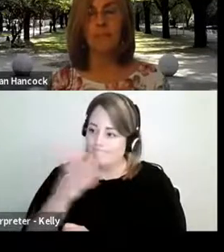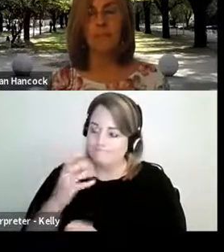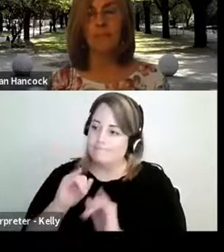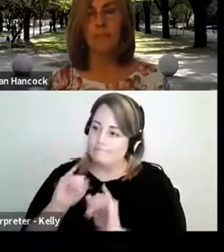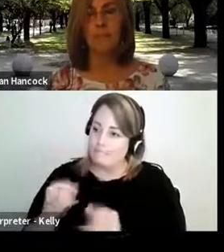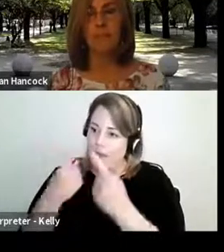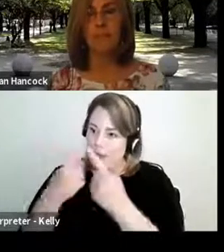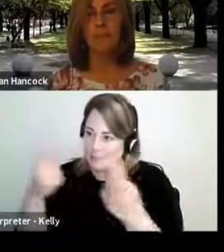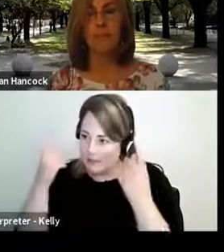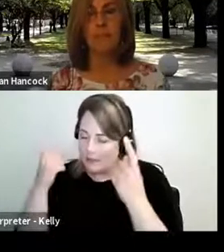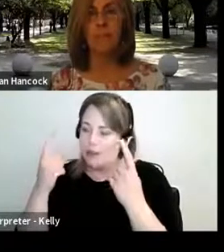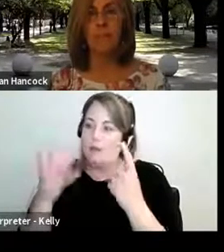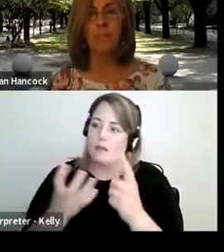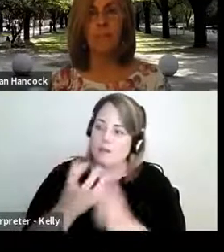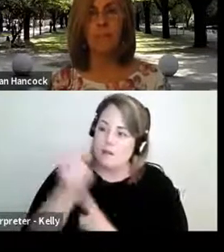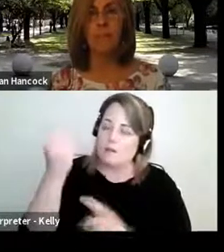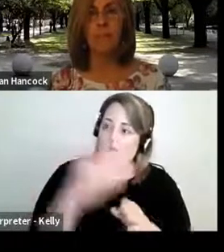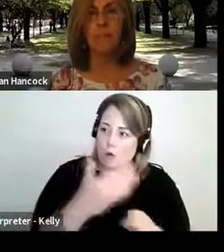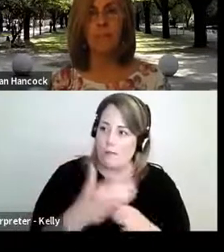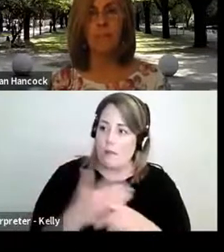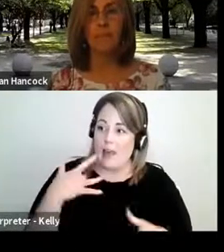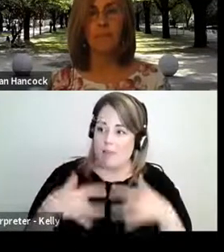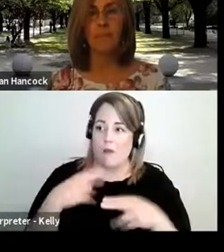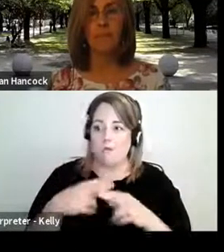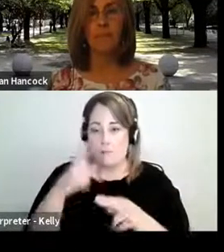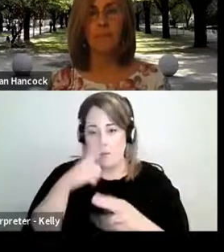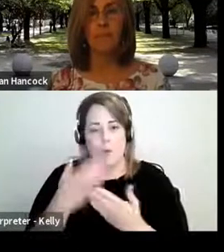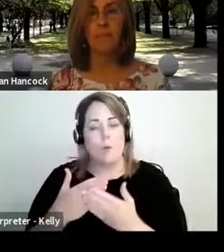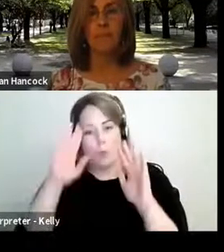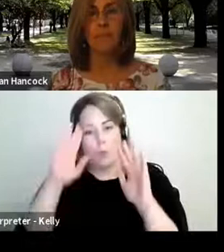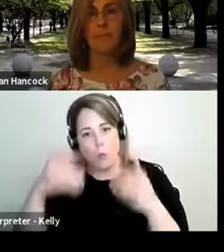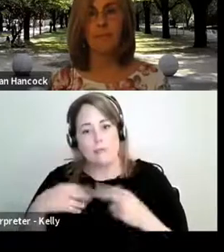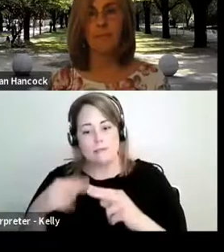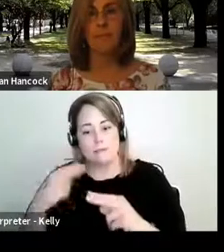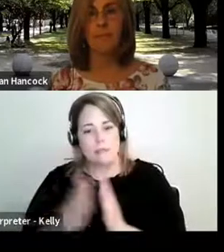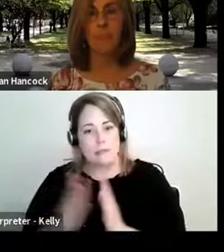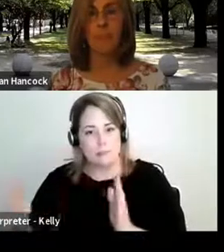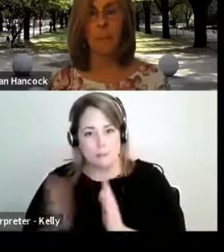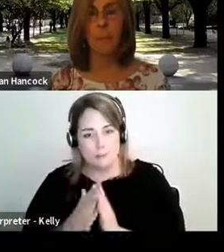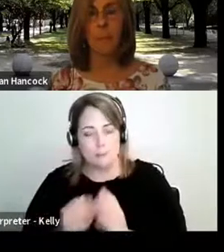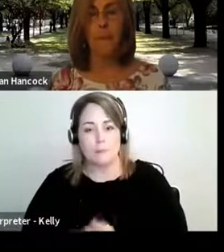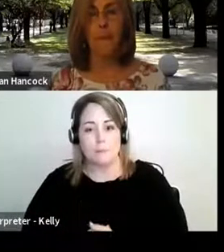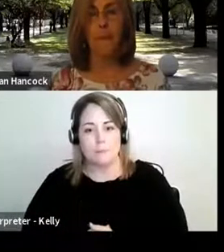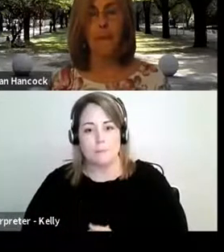outcomes of individuals on the autism spectrum, based on promising international autism mentoring